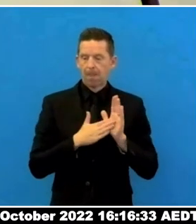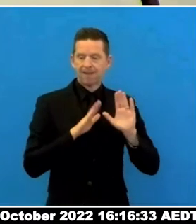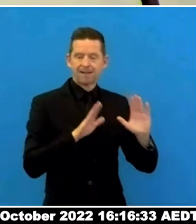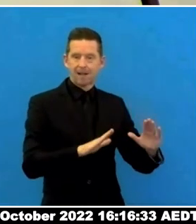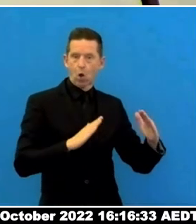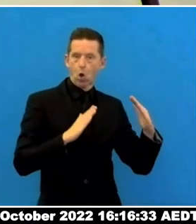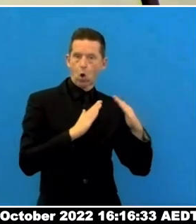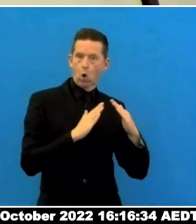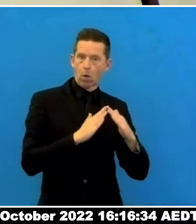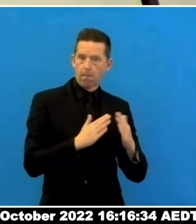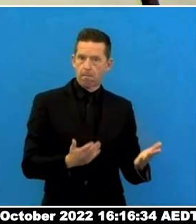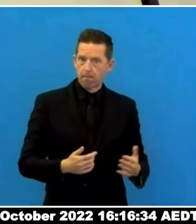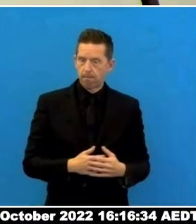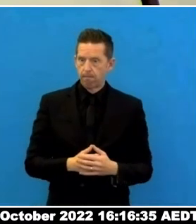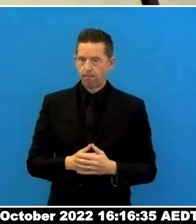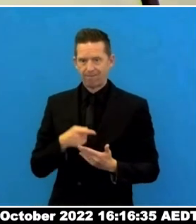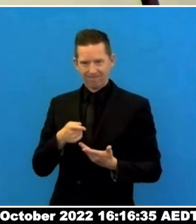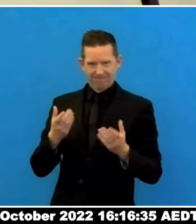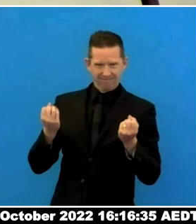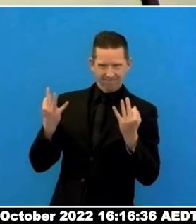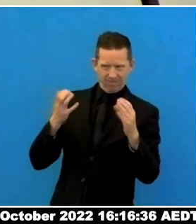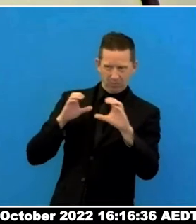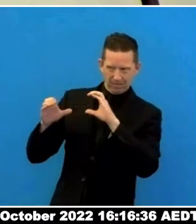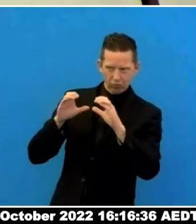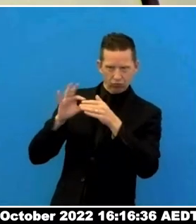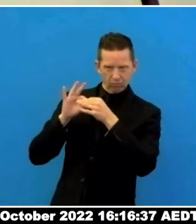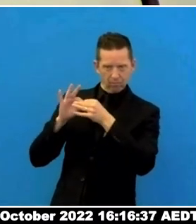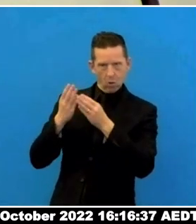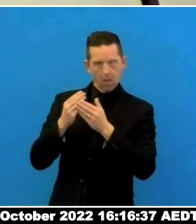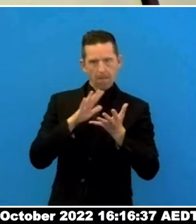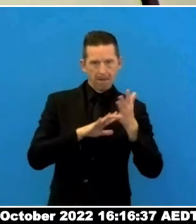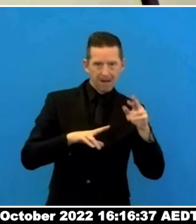There is not communicating, there is not engaging between the parents and children.